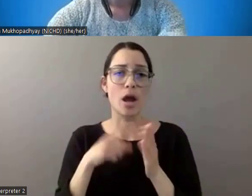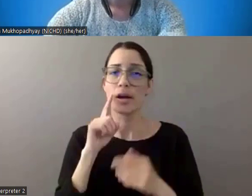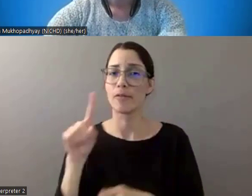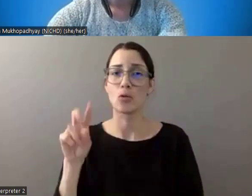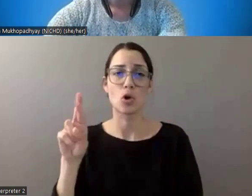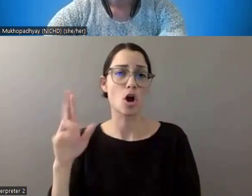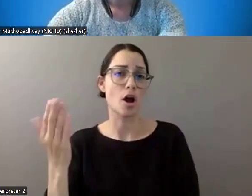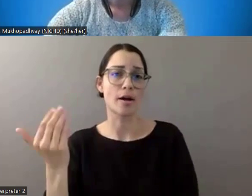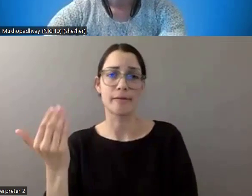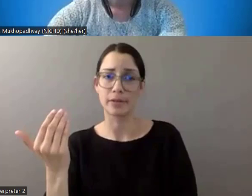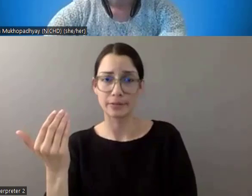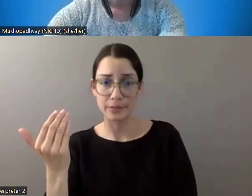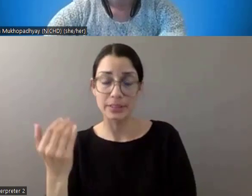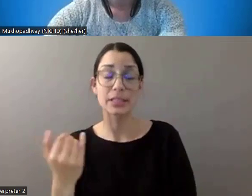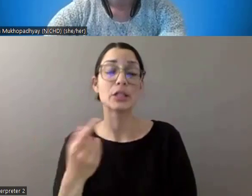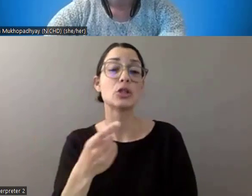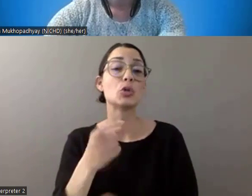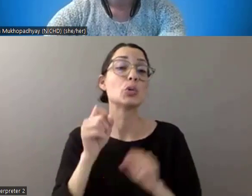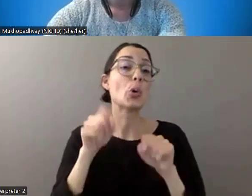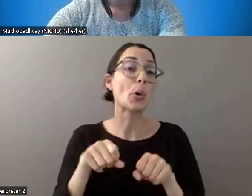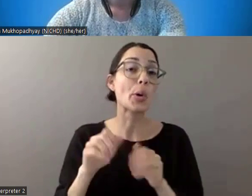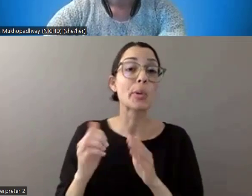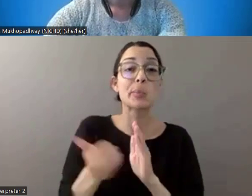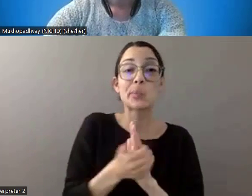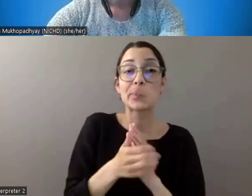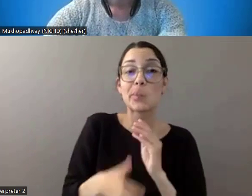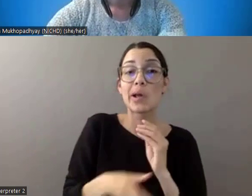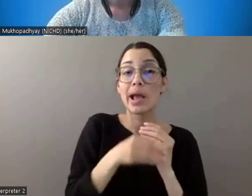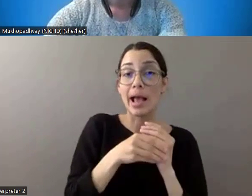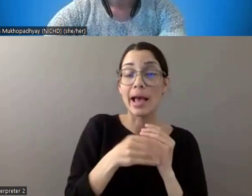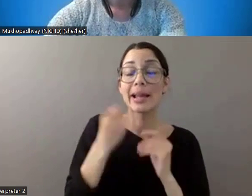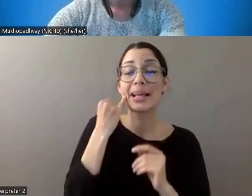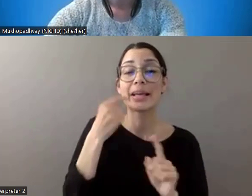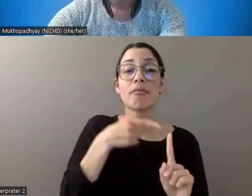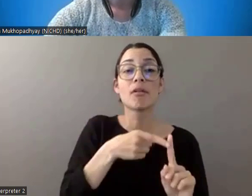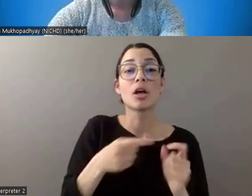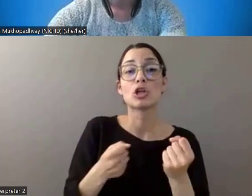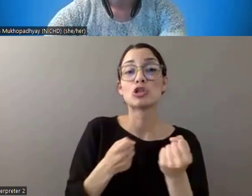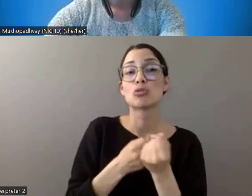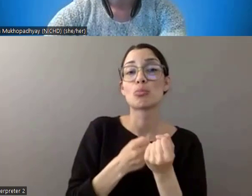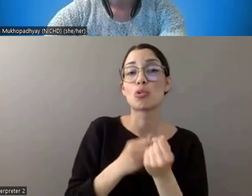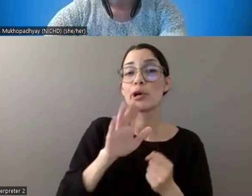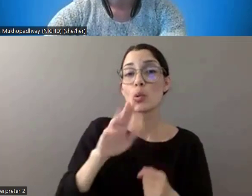If you put in preliminary data, it should support your hypothesis or support your ideas.